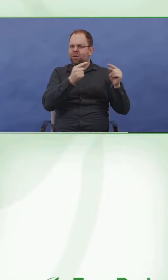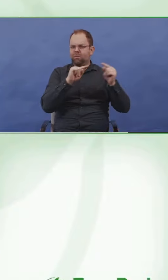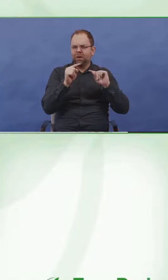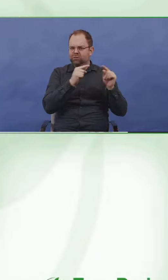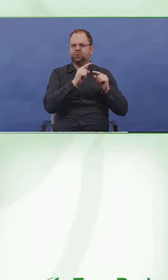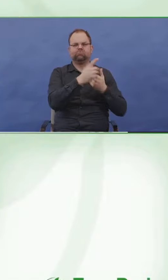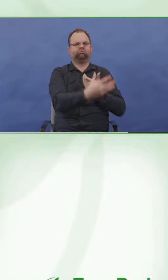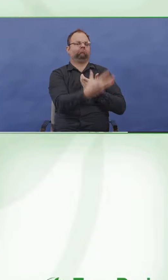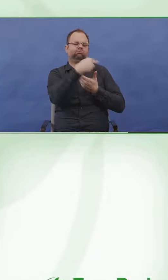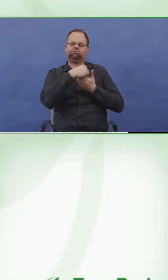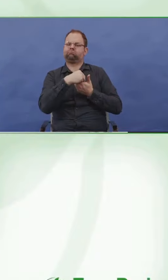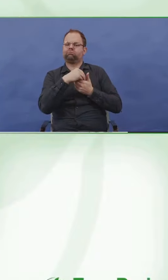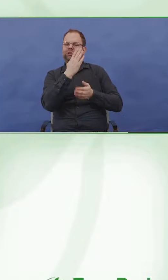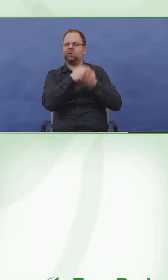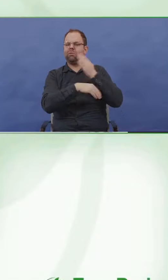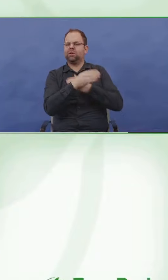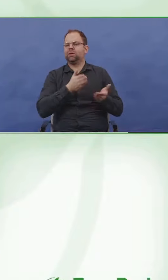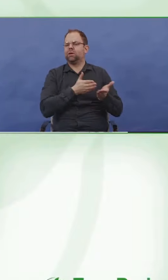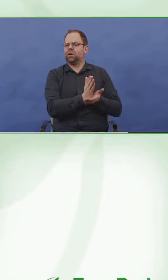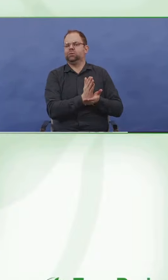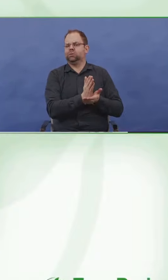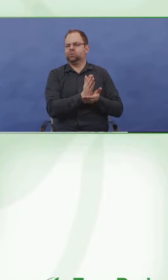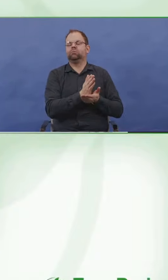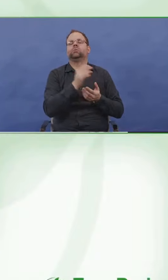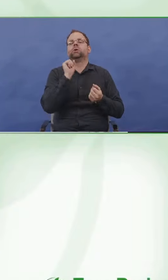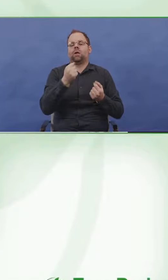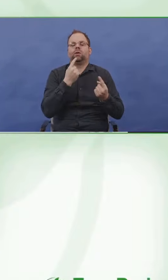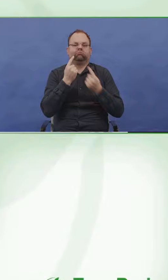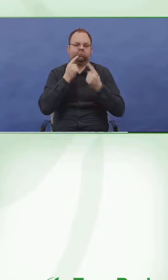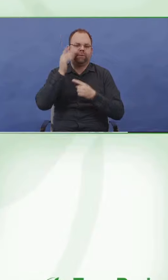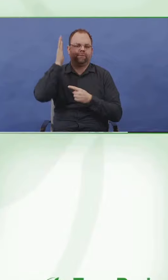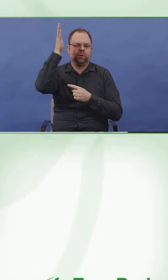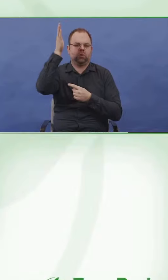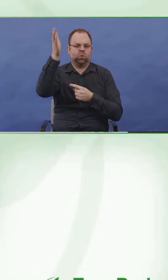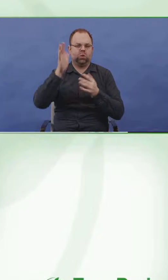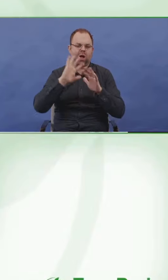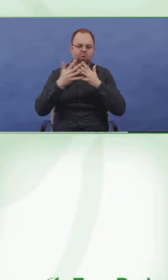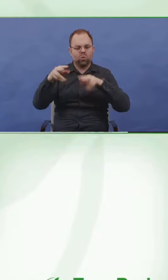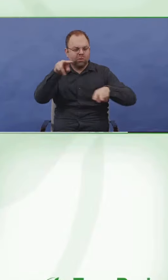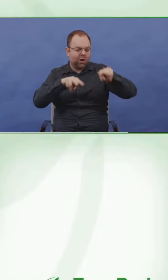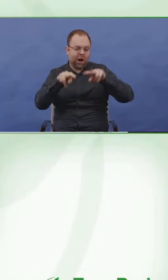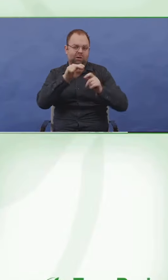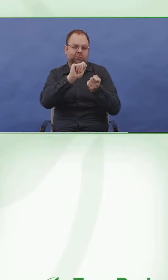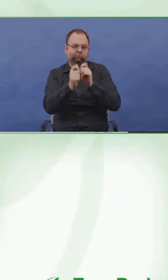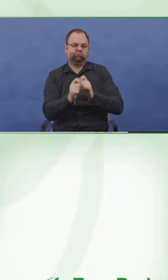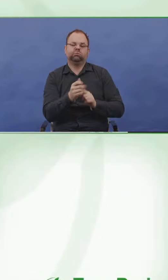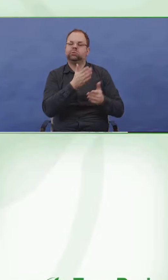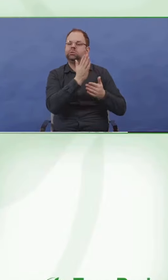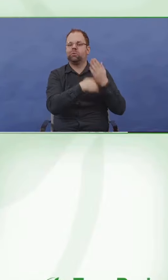based on the CRPD and during the month of February the mission made